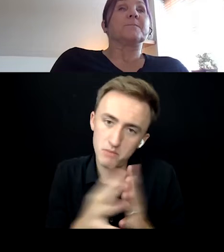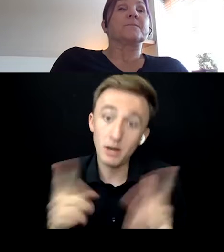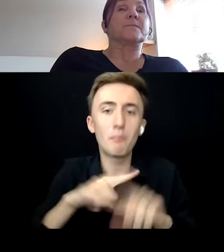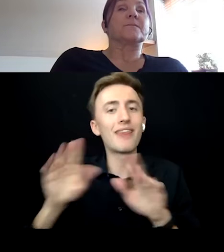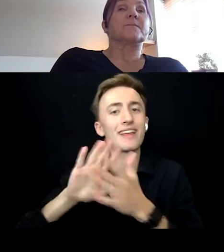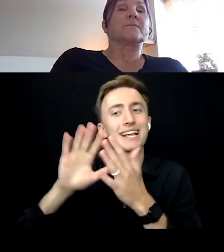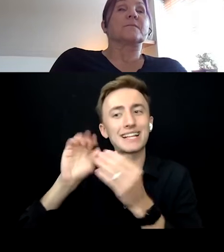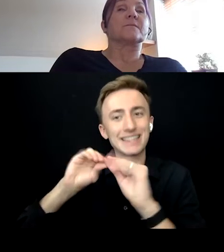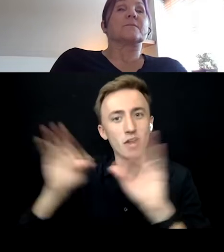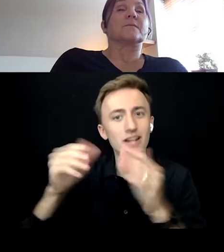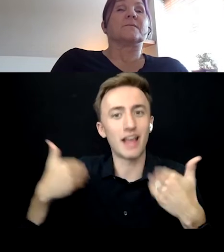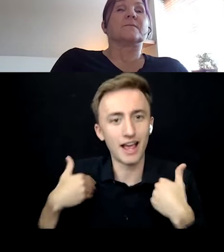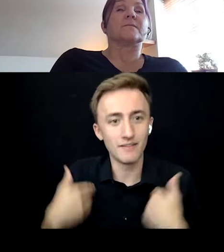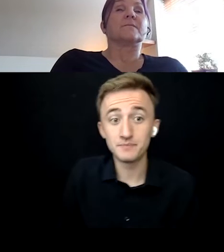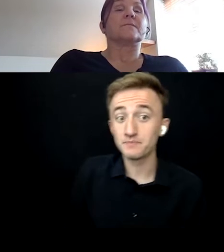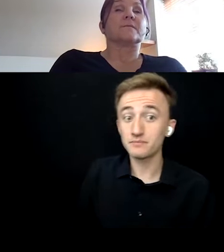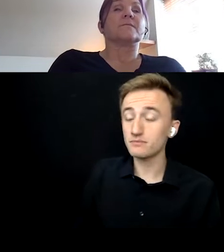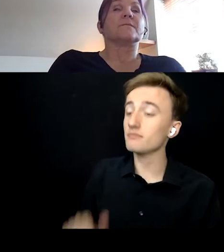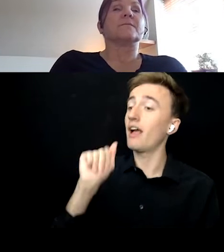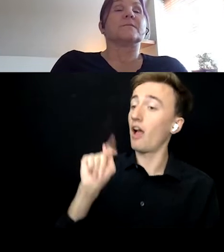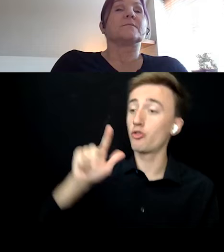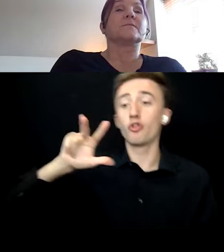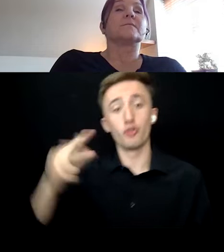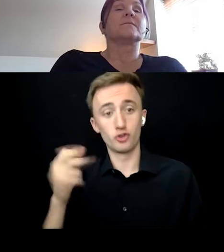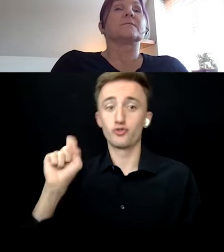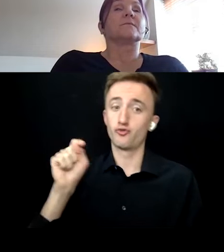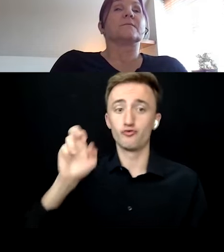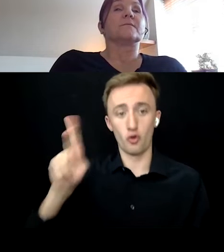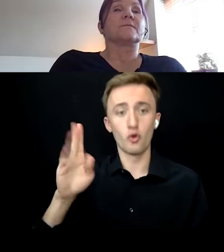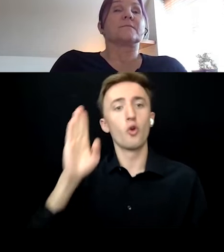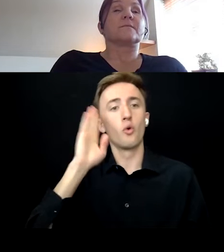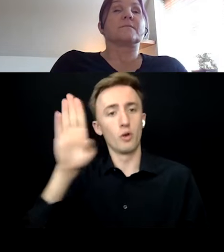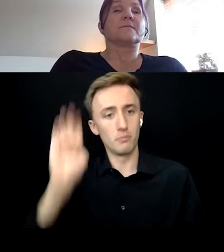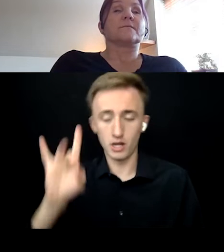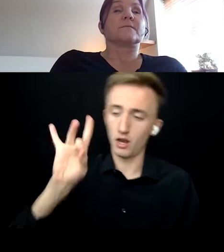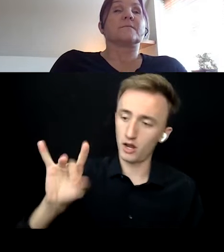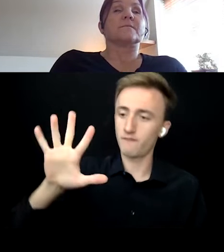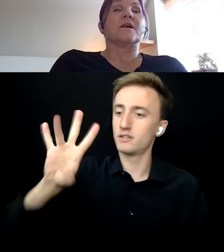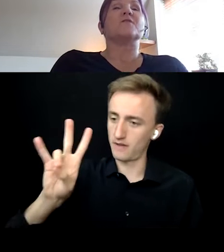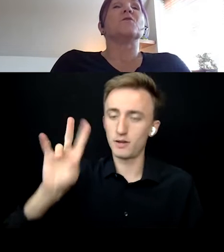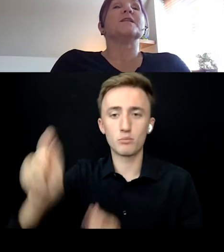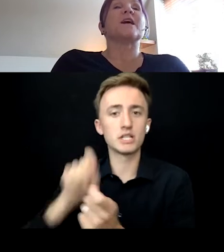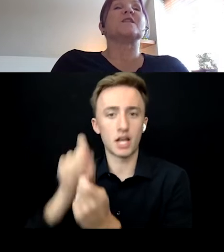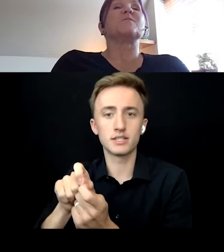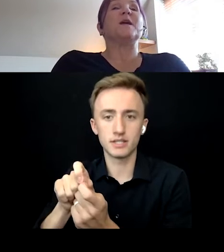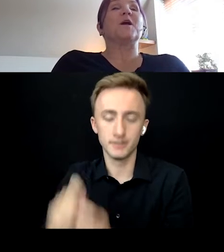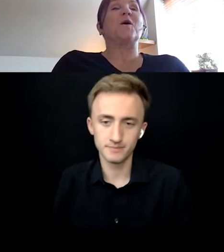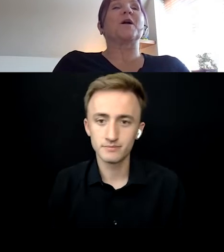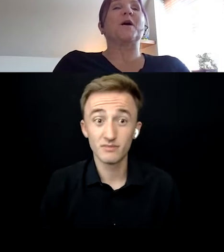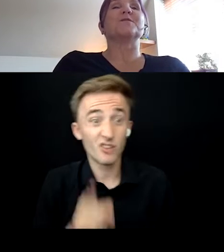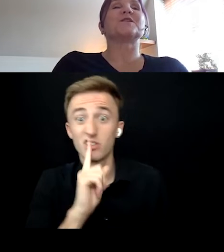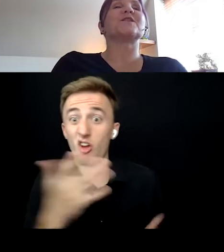At the third stroke it will be 8:57 precisely. >> Leonie: And already that speaking clock the